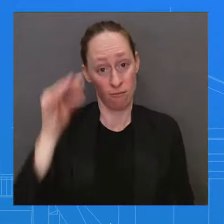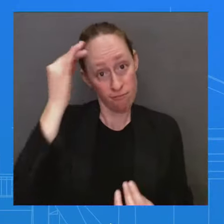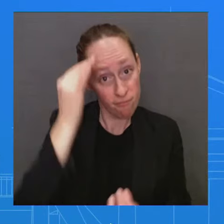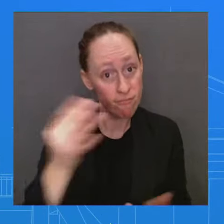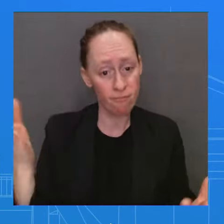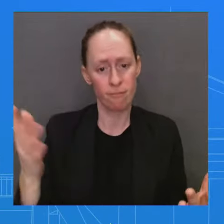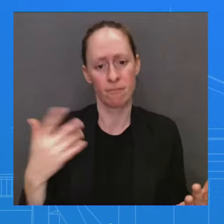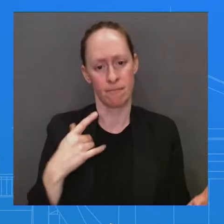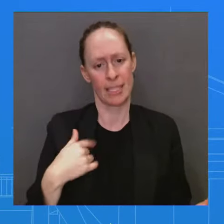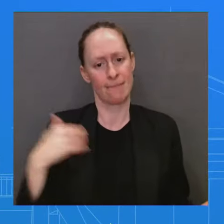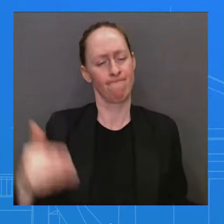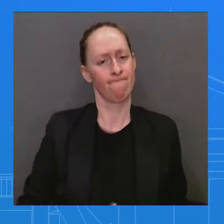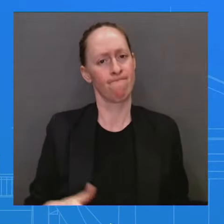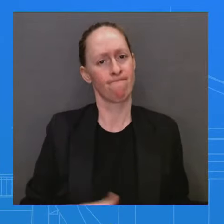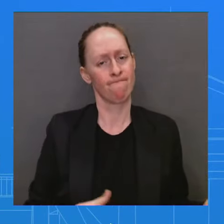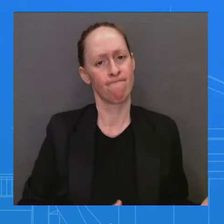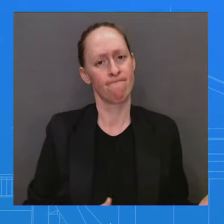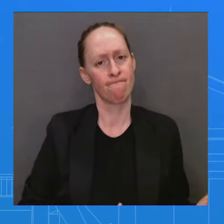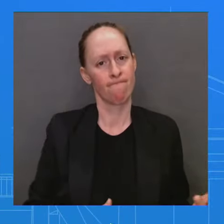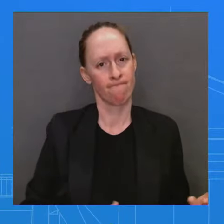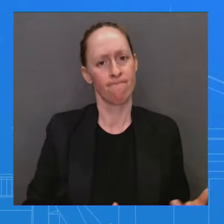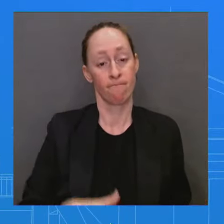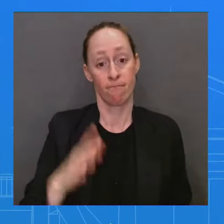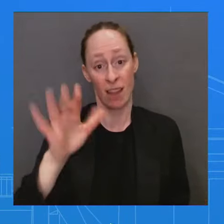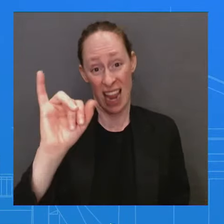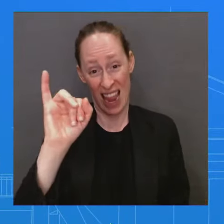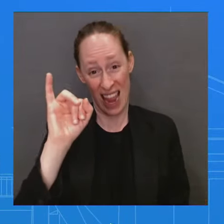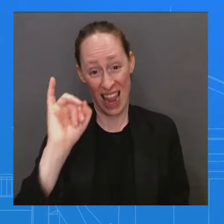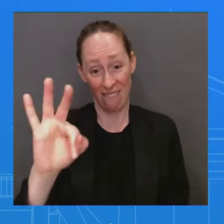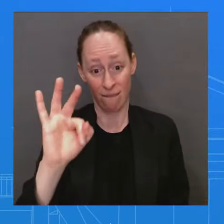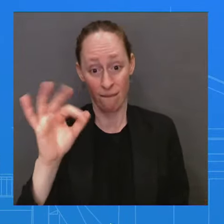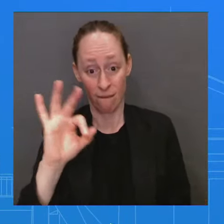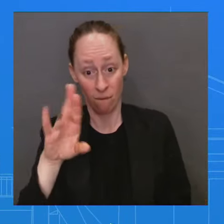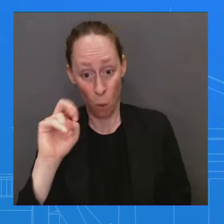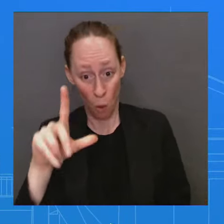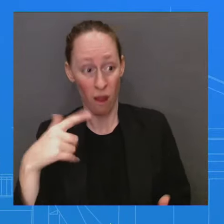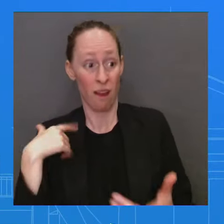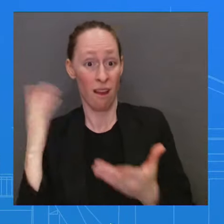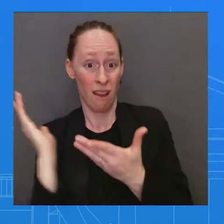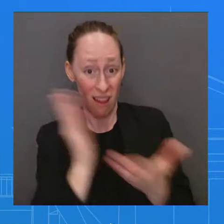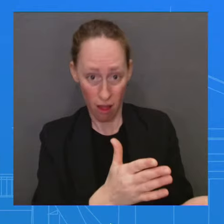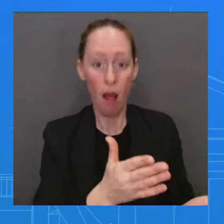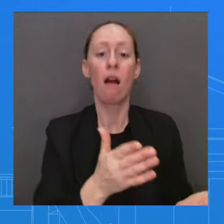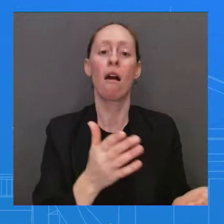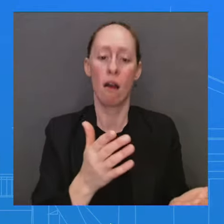that fuel needs to be able to get into the -- to the people of Gaza. Ms. Jean-Pierre: Katie. The Press: Oh, thanks.